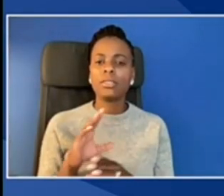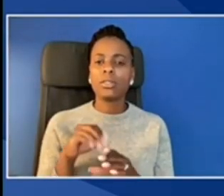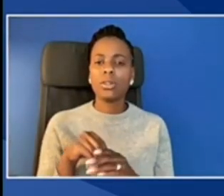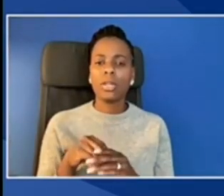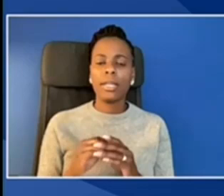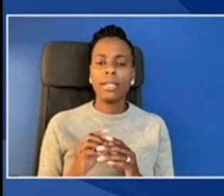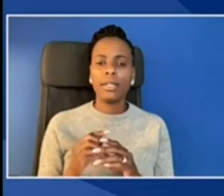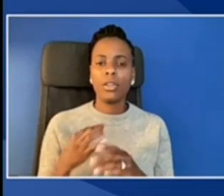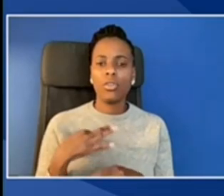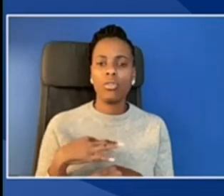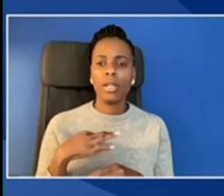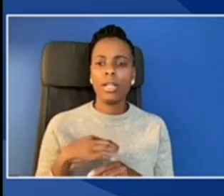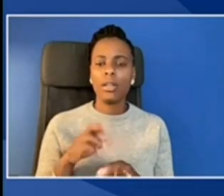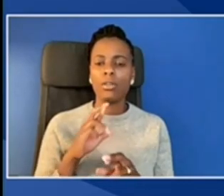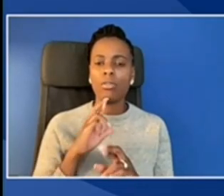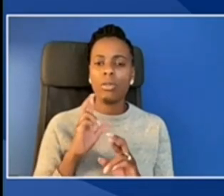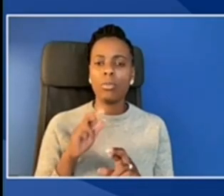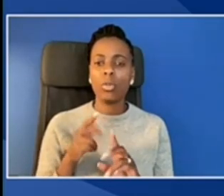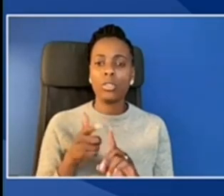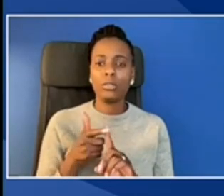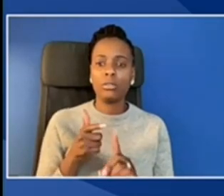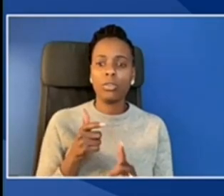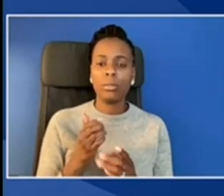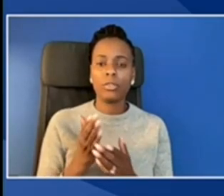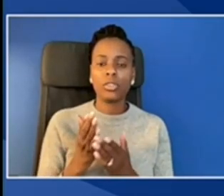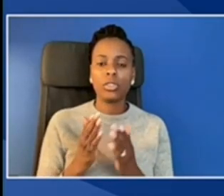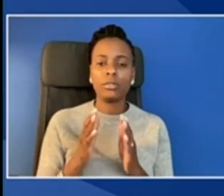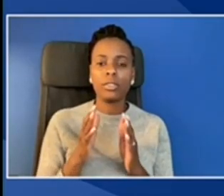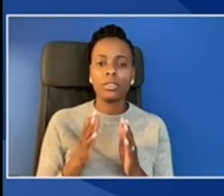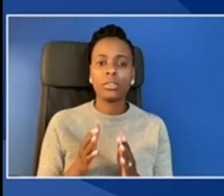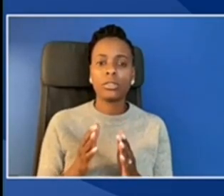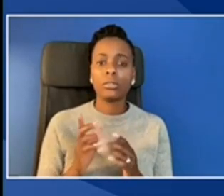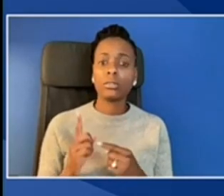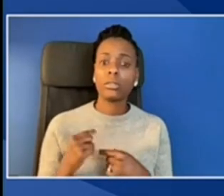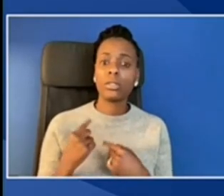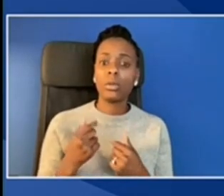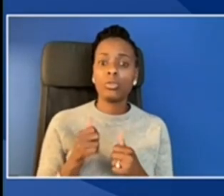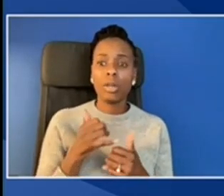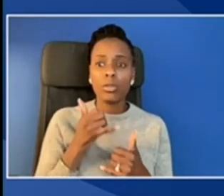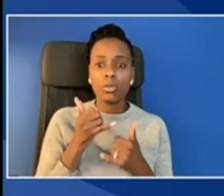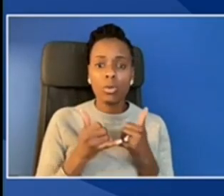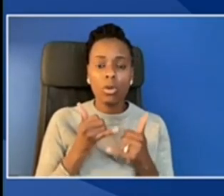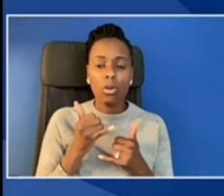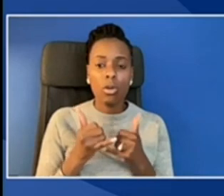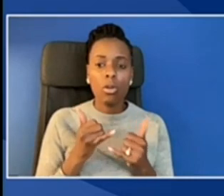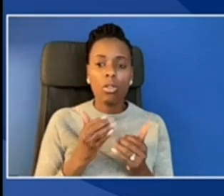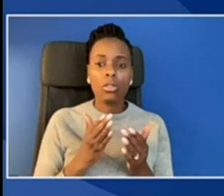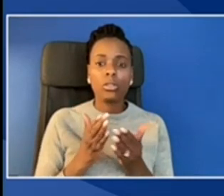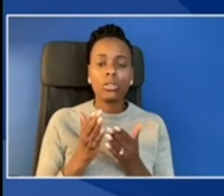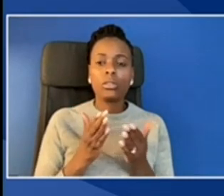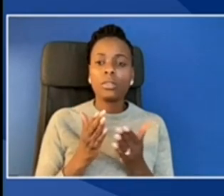servicers. Every time we have tried to call our servicer, Nelnet, it's a two hour